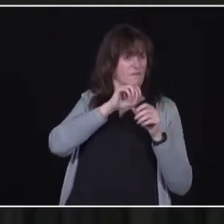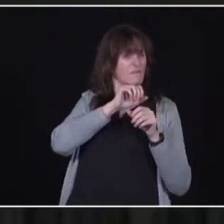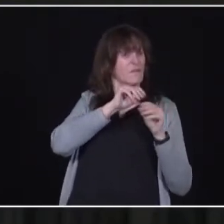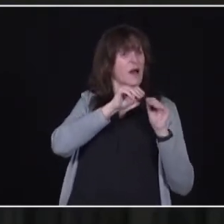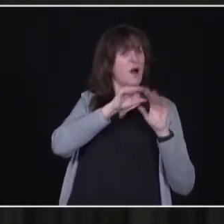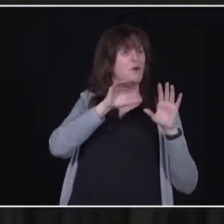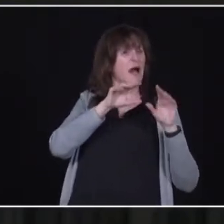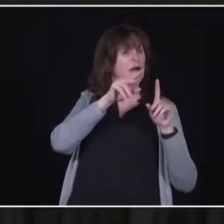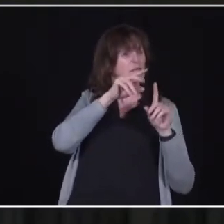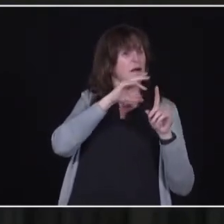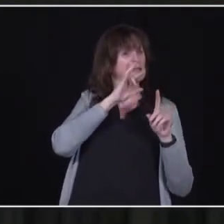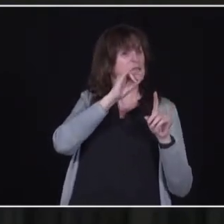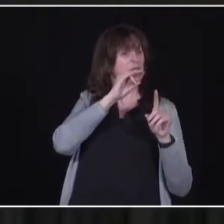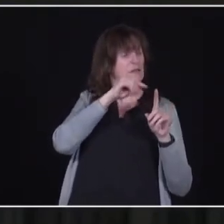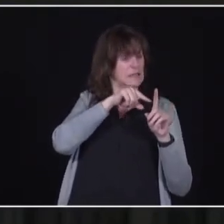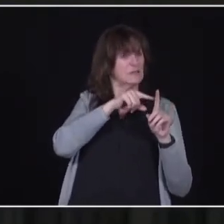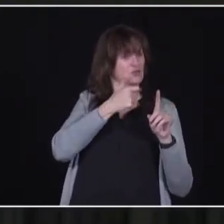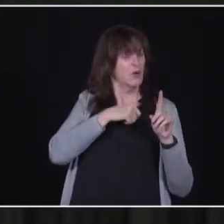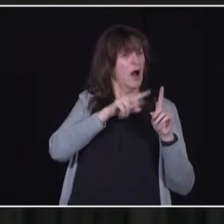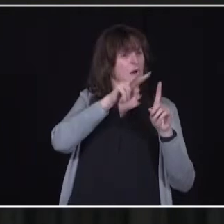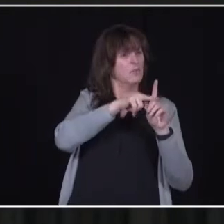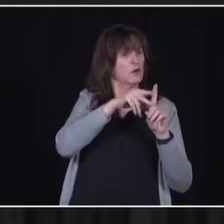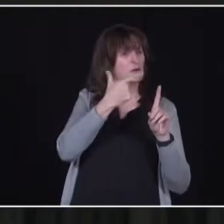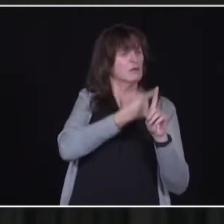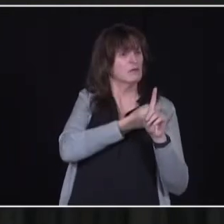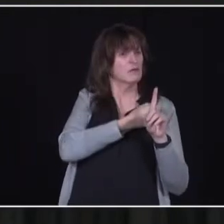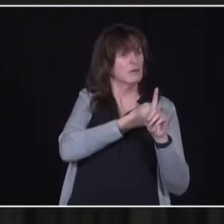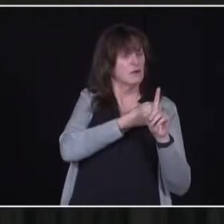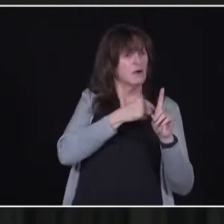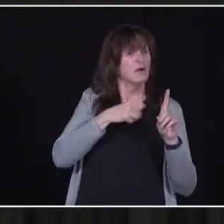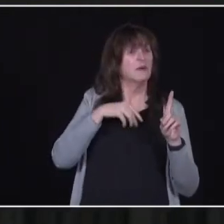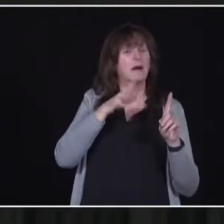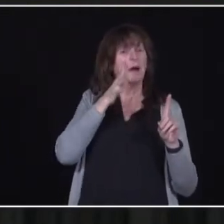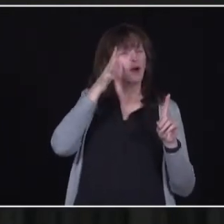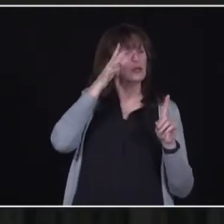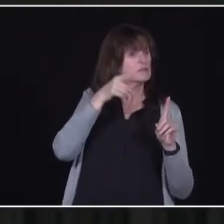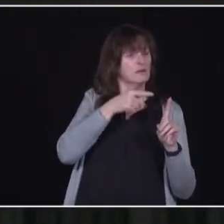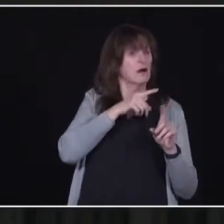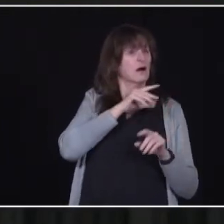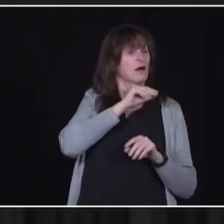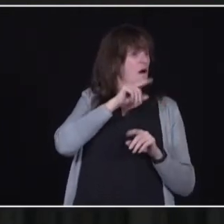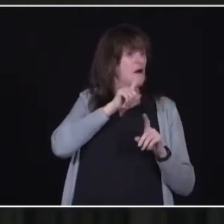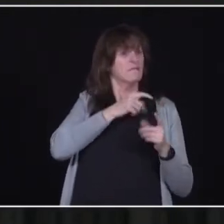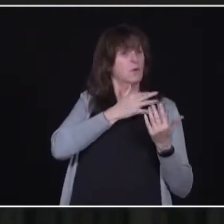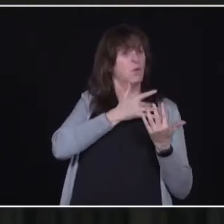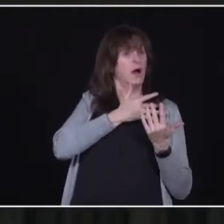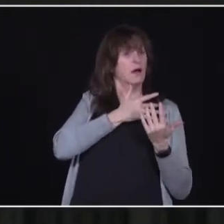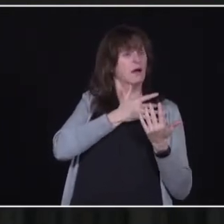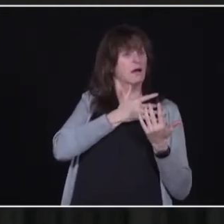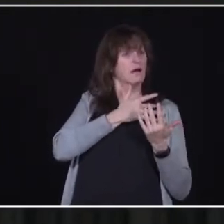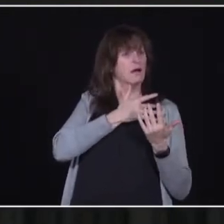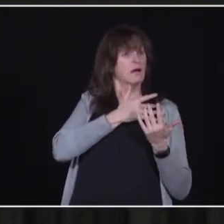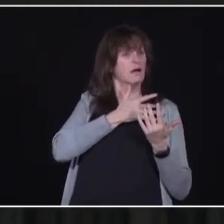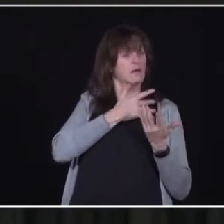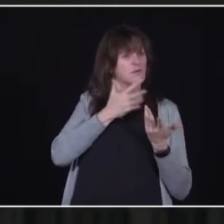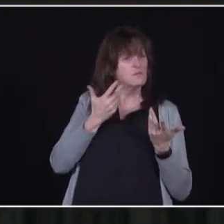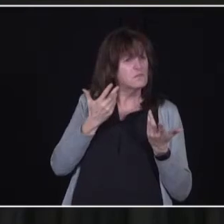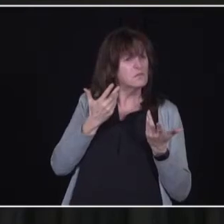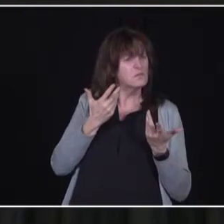Premier, to this point, my in-laws in Alberta today are in their 70s and are trying to book their shots.